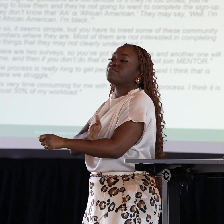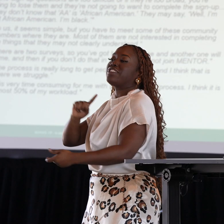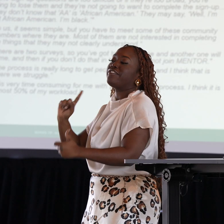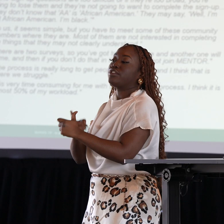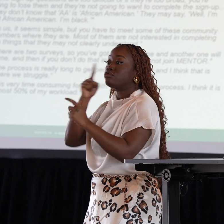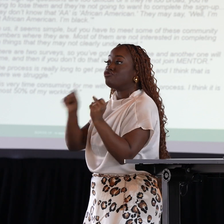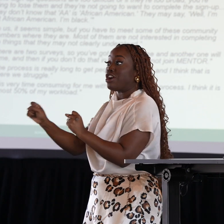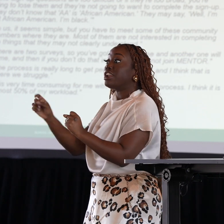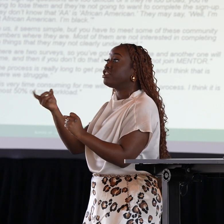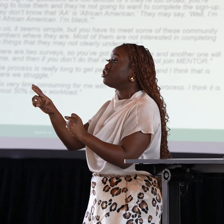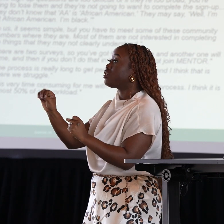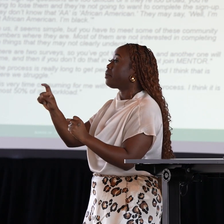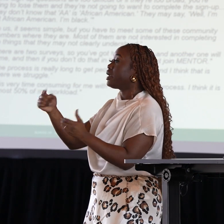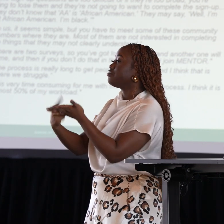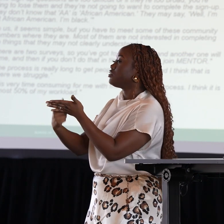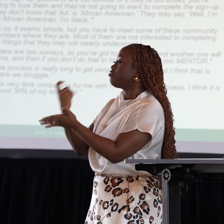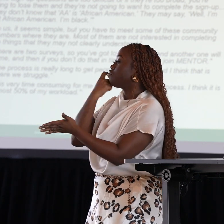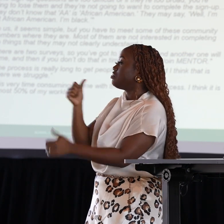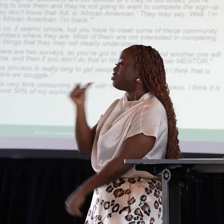talked about yesterday, so that we can actually make this more